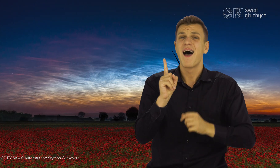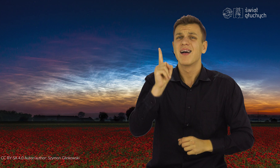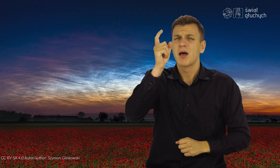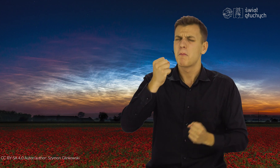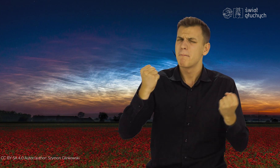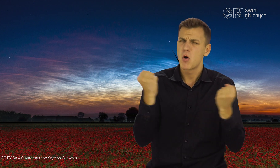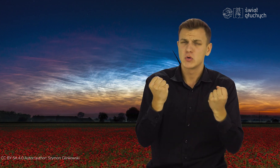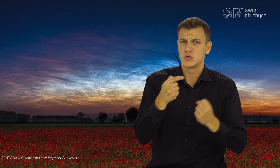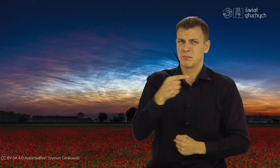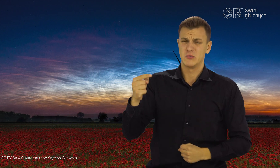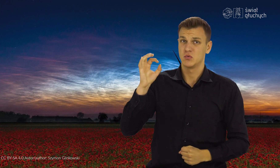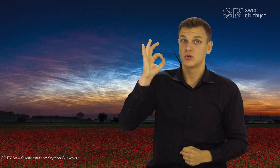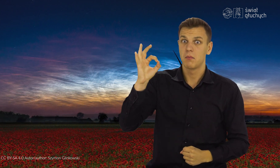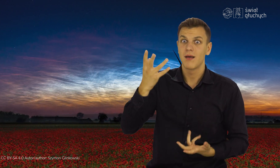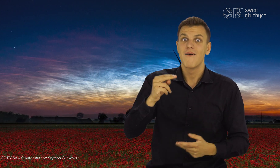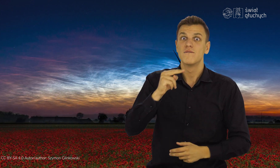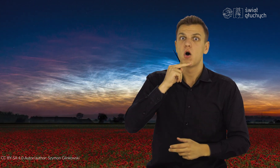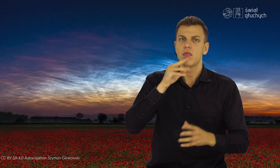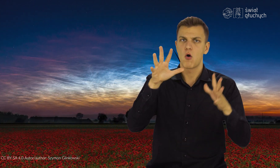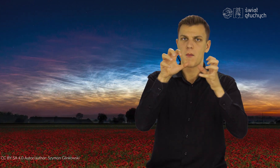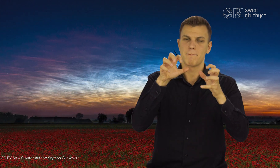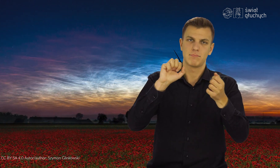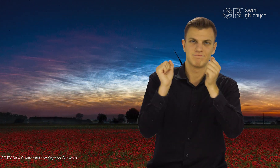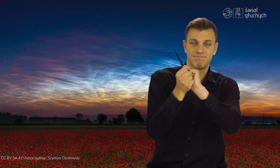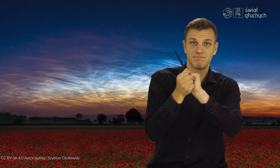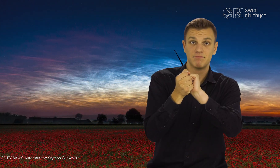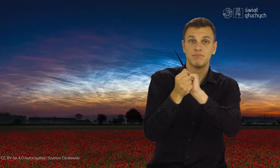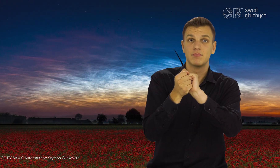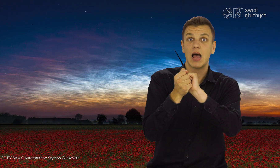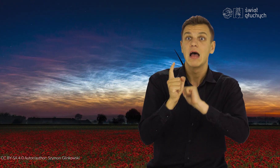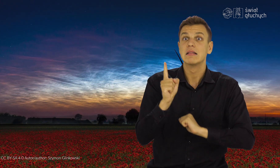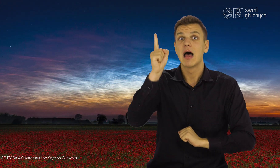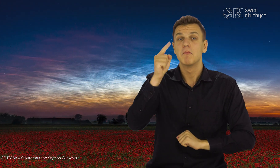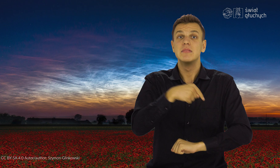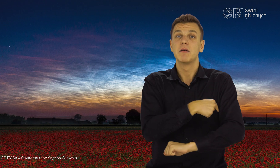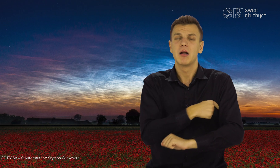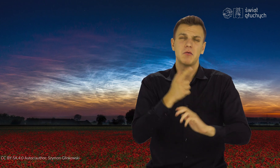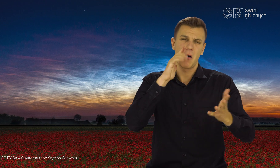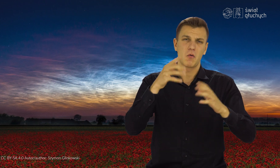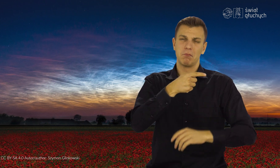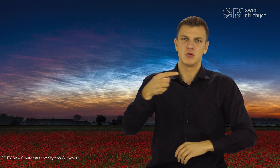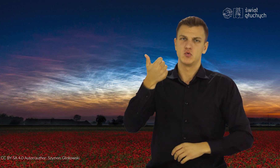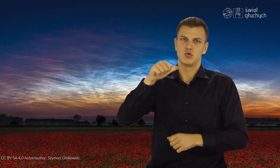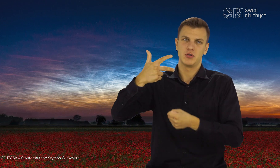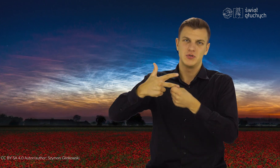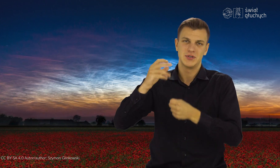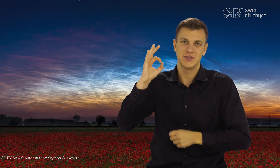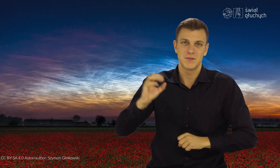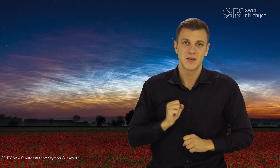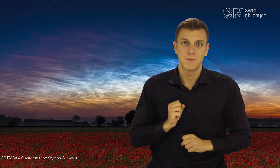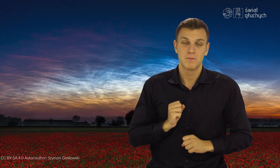The temperature at this altitude can be as low as minus 130 degrees Celsius!